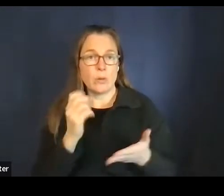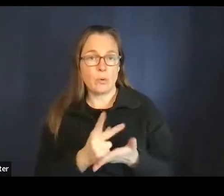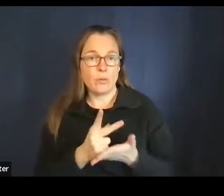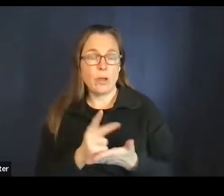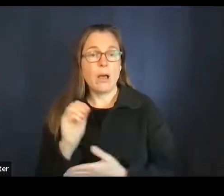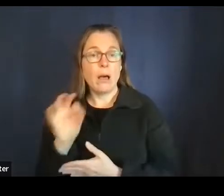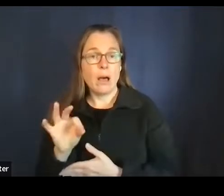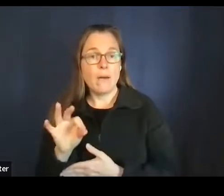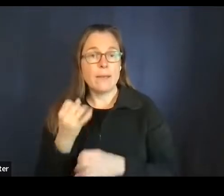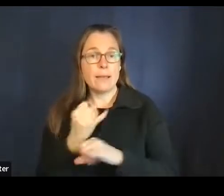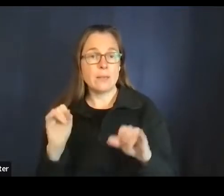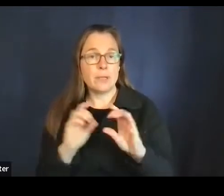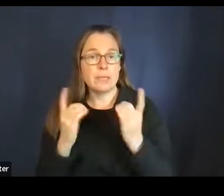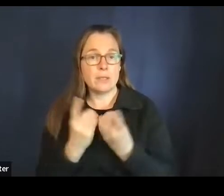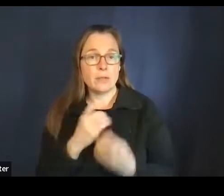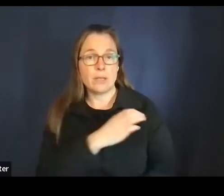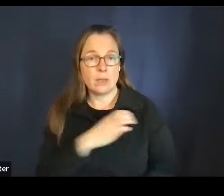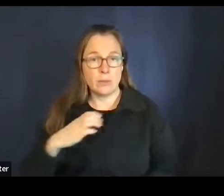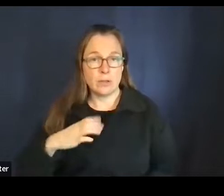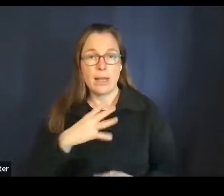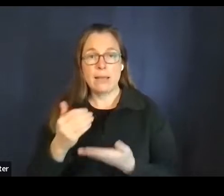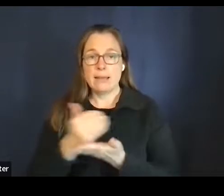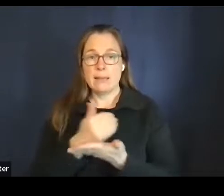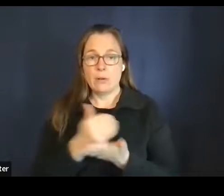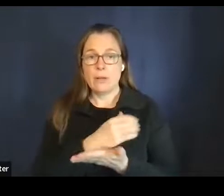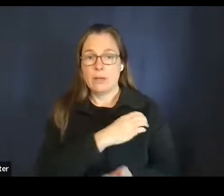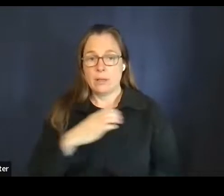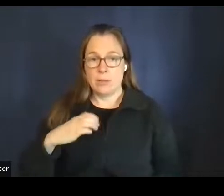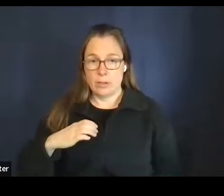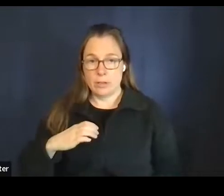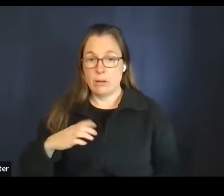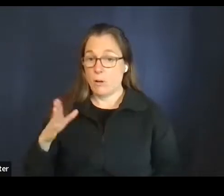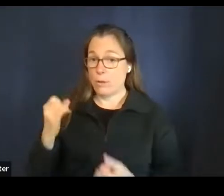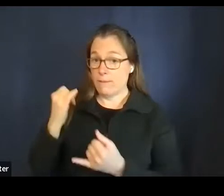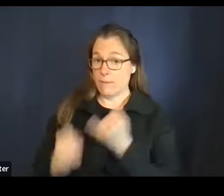The Independent District Commission and the Salary Commission. [Off camera person] Is that their final work or the members themselves?